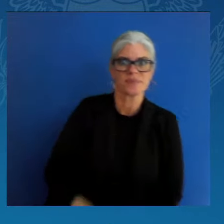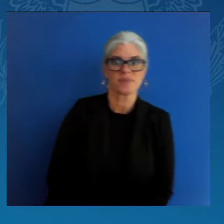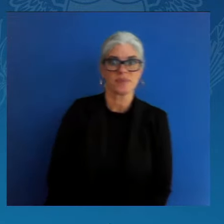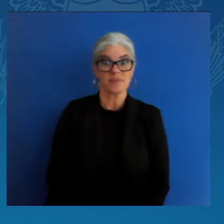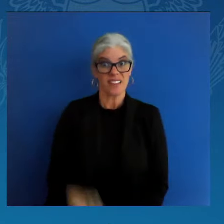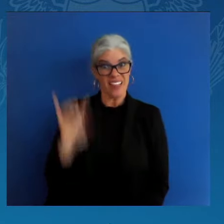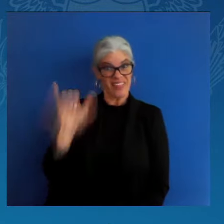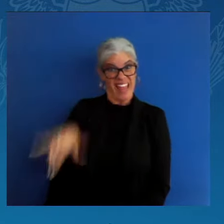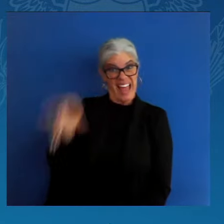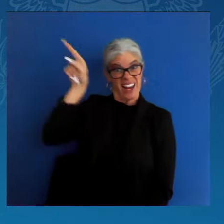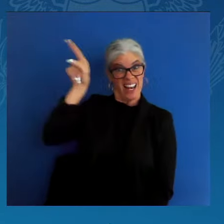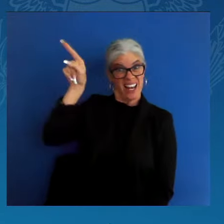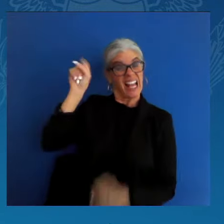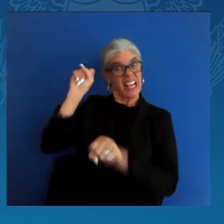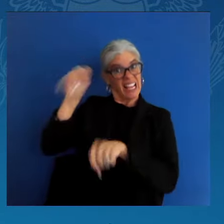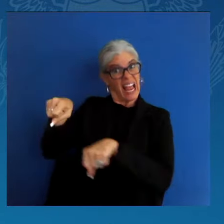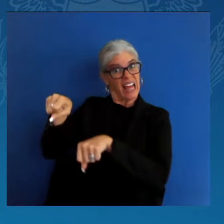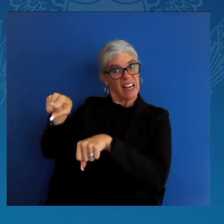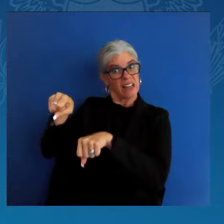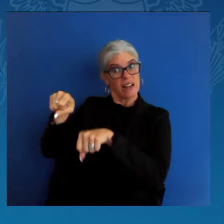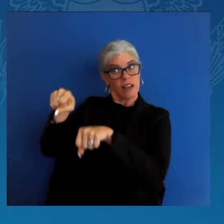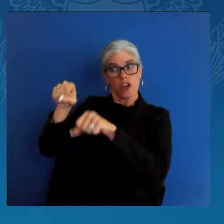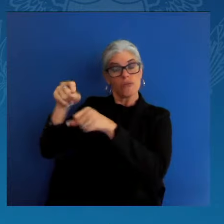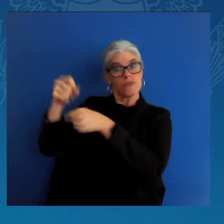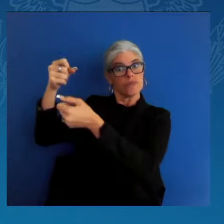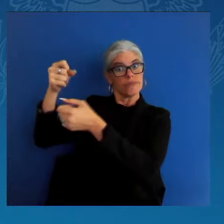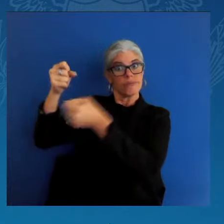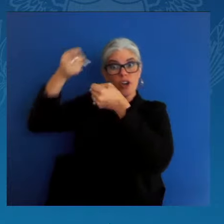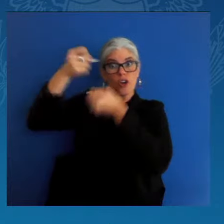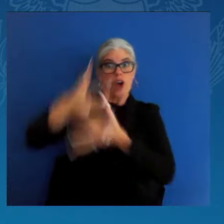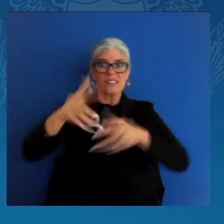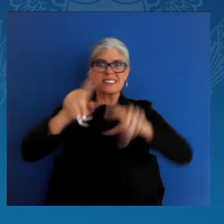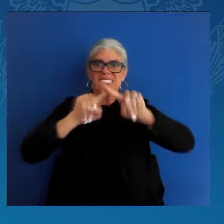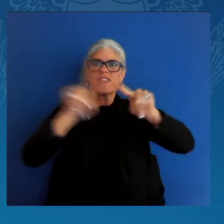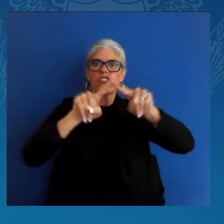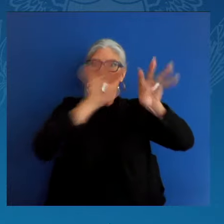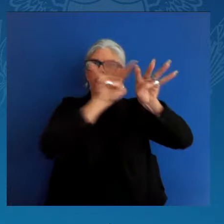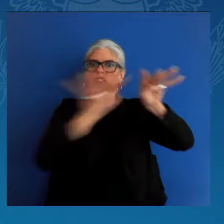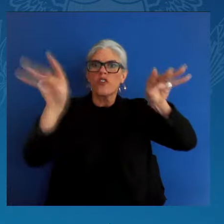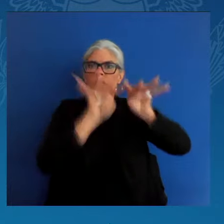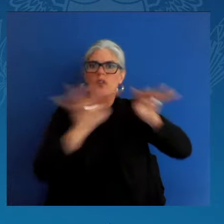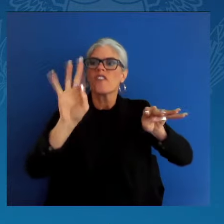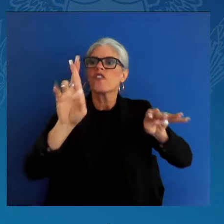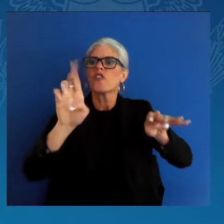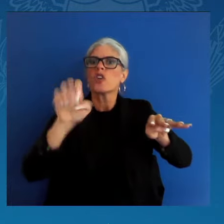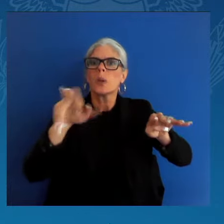and pose risks for other space based platforms for years, obviously prompting the very work